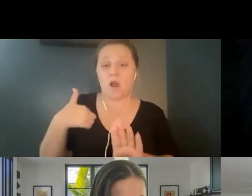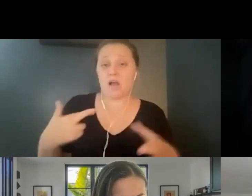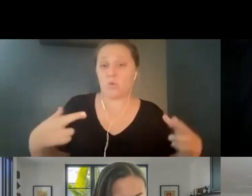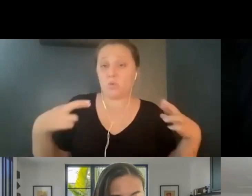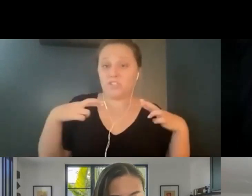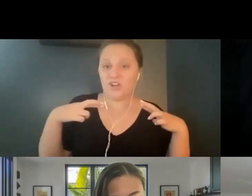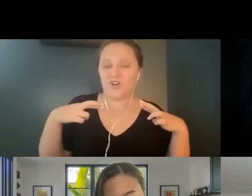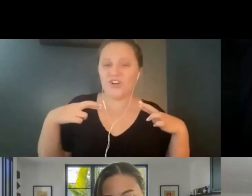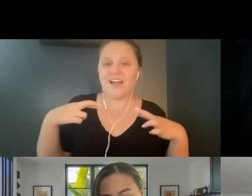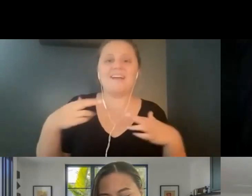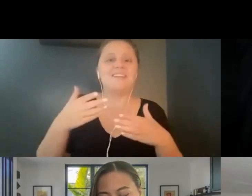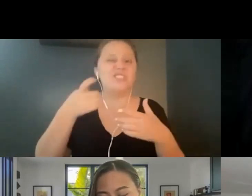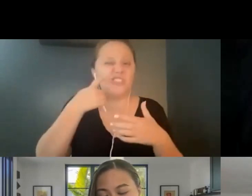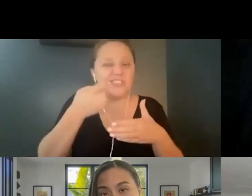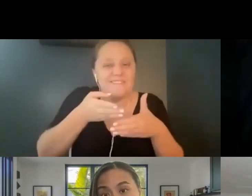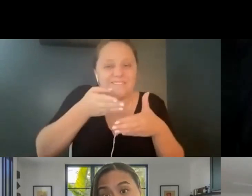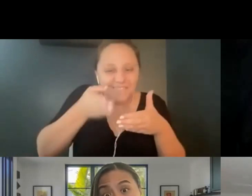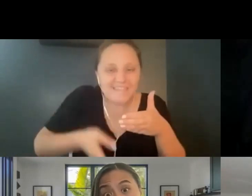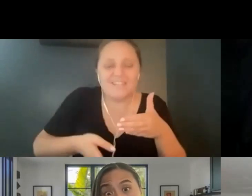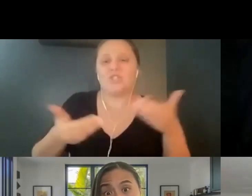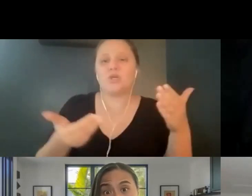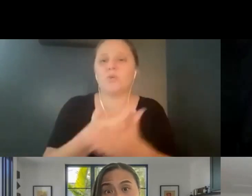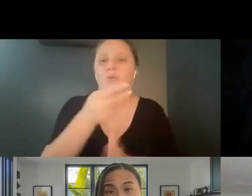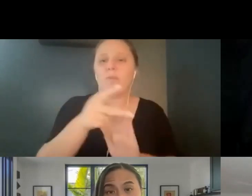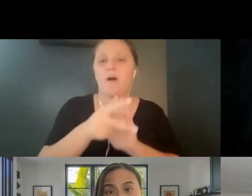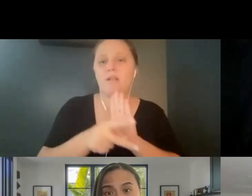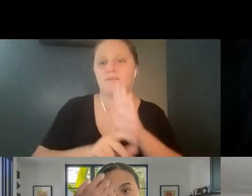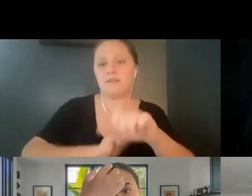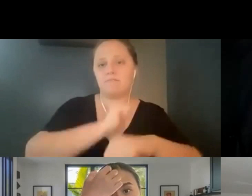completed a new policy on how to evacuate the building and what